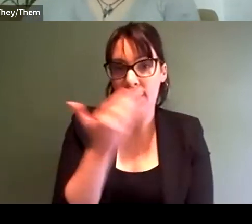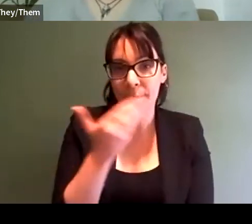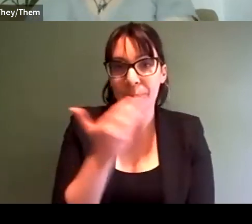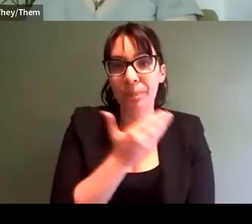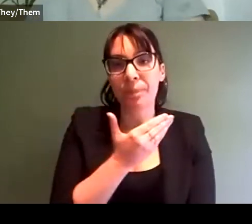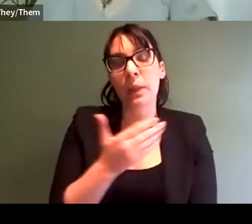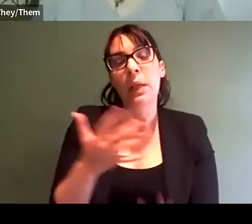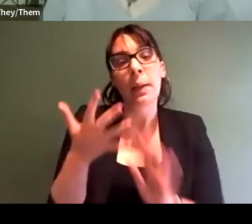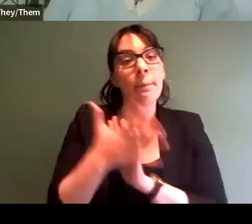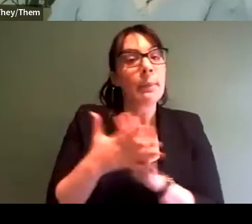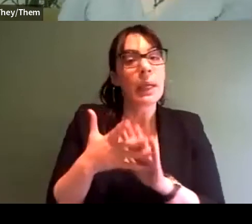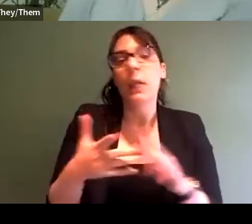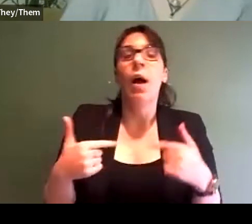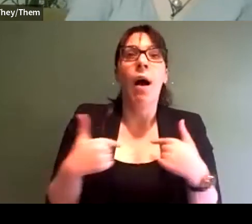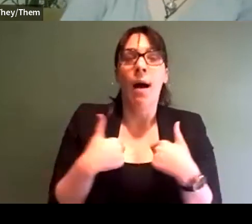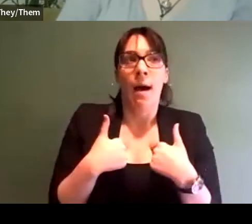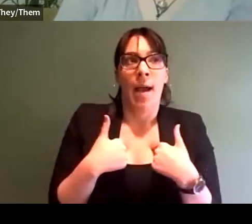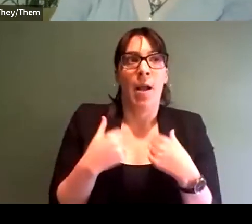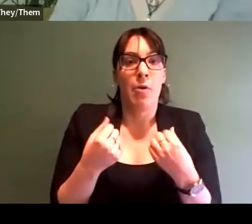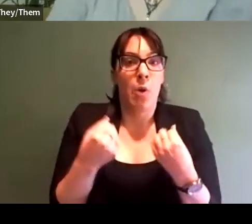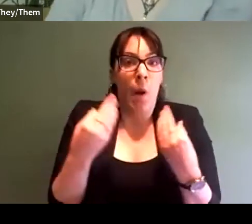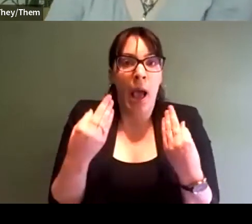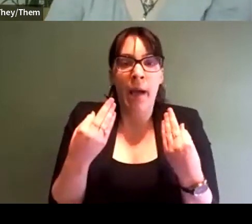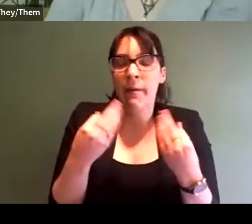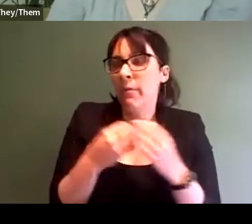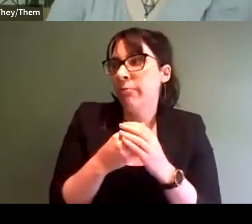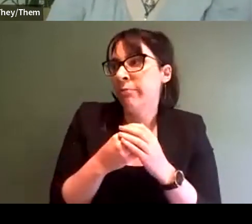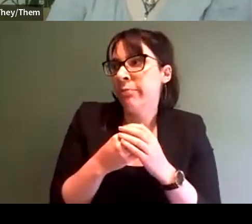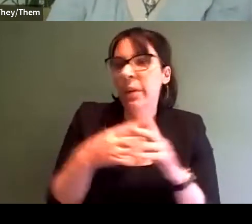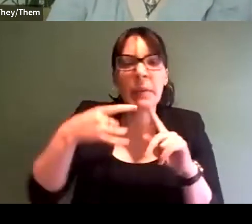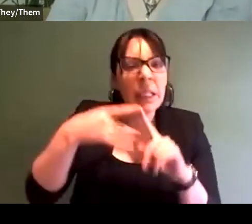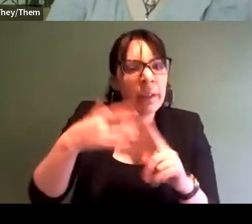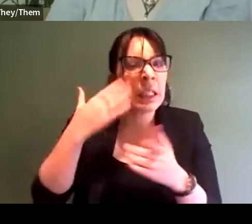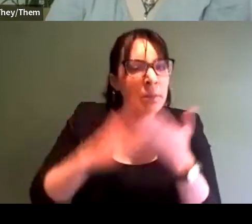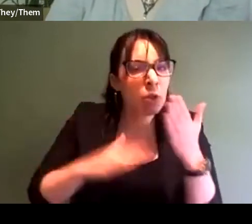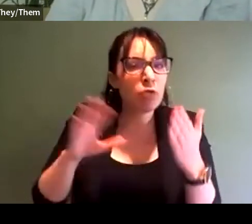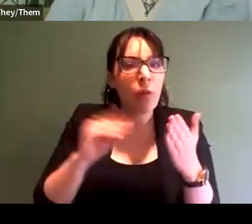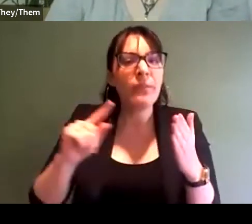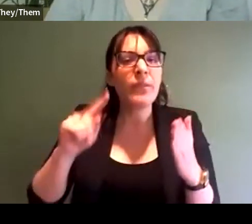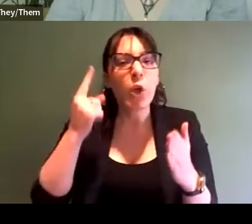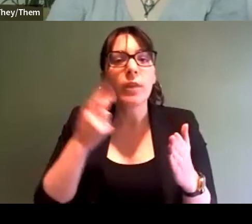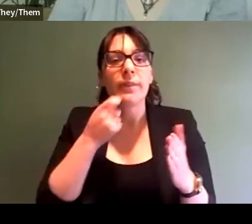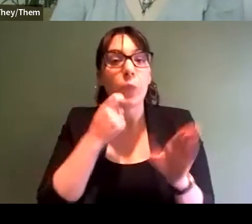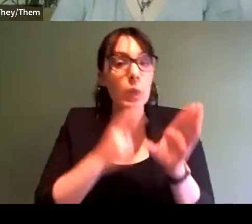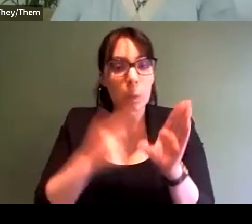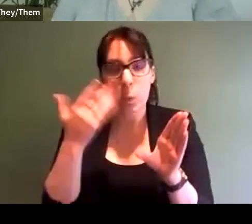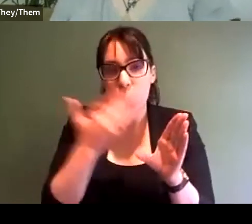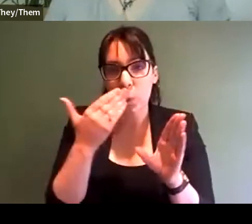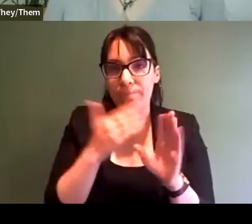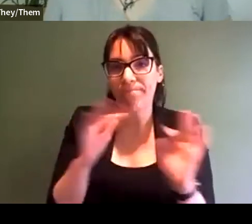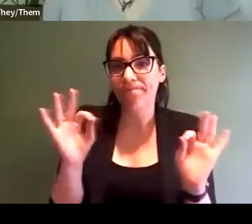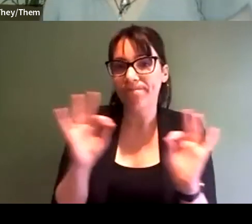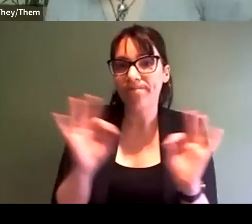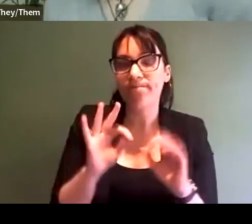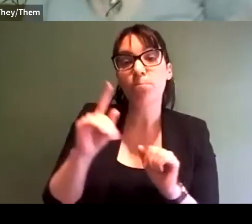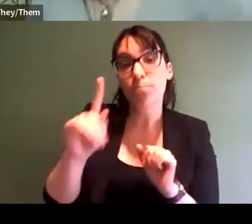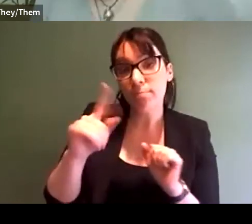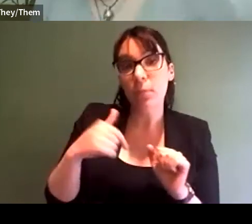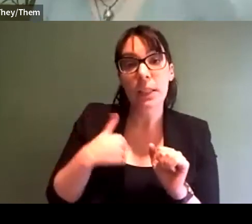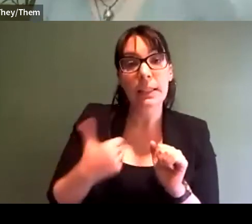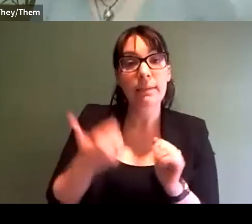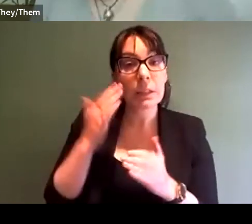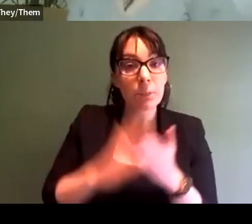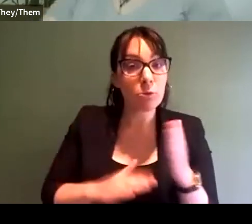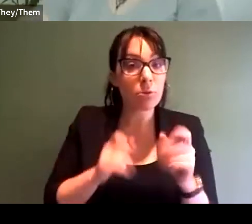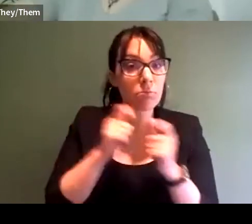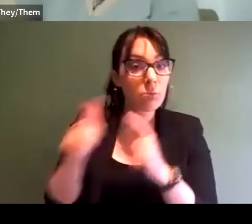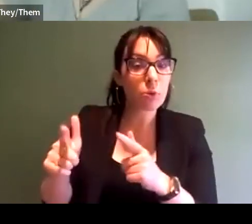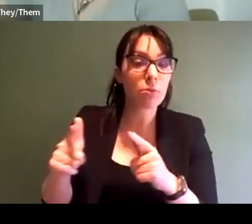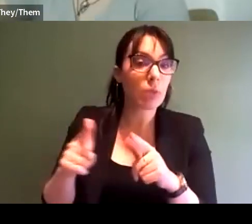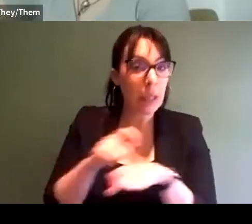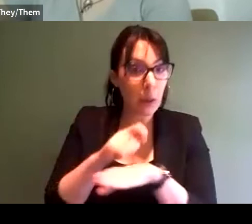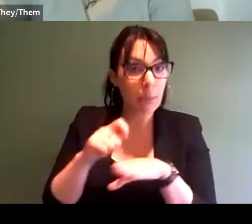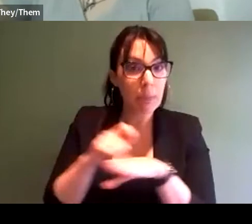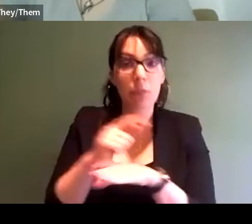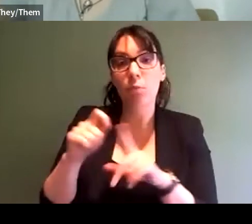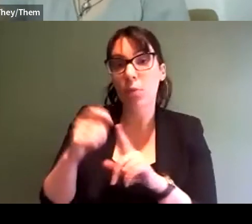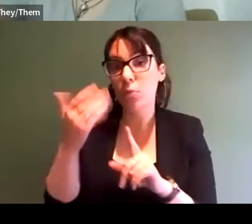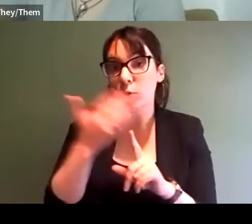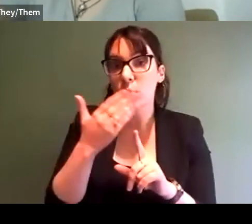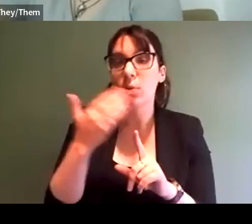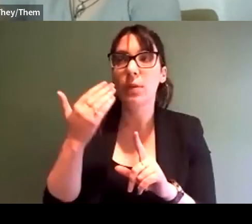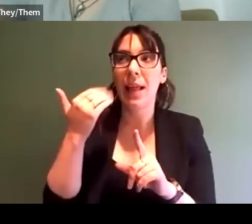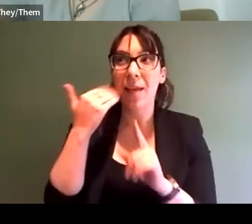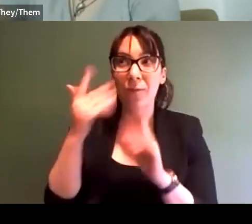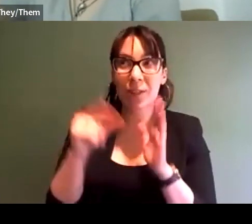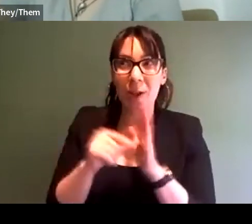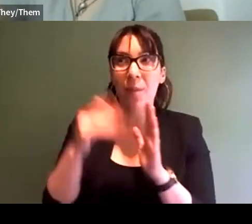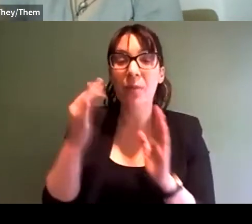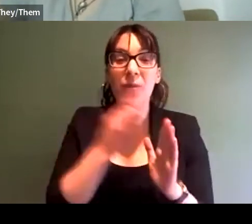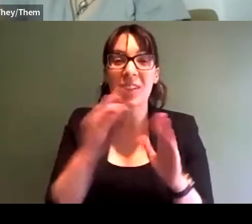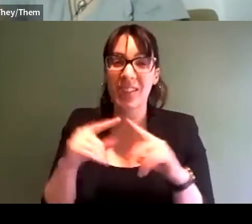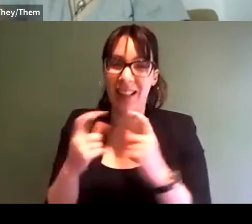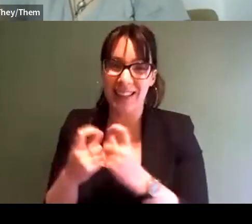So I don't necessarily have those experiences of the first few years of school, and I do have experiences of going to therapy in primary school, every time French was on.